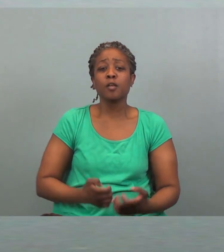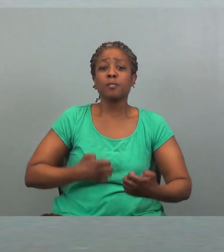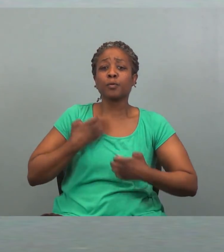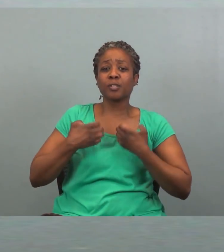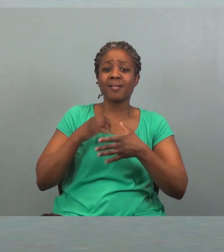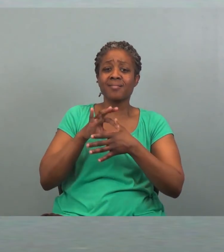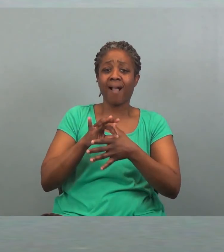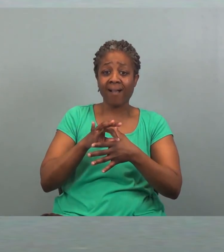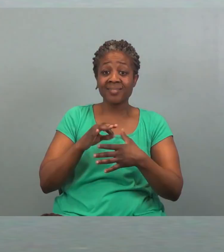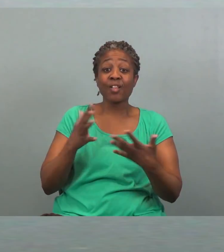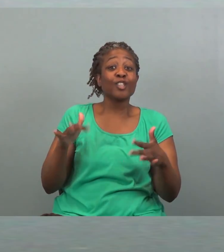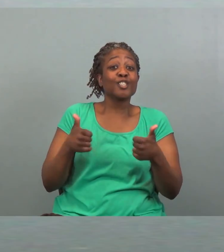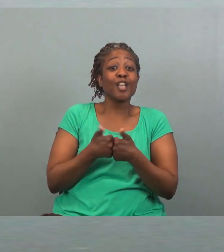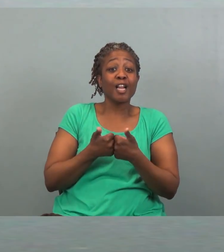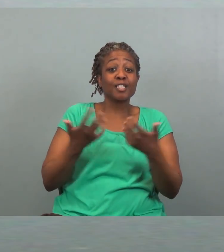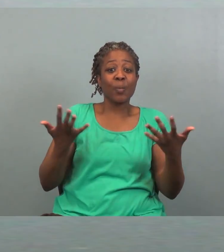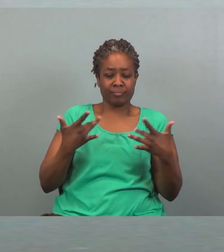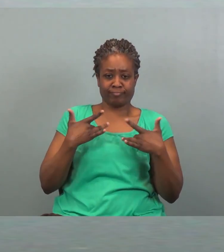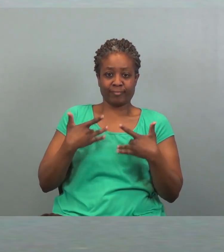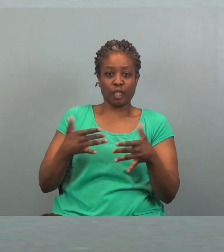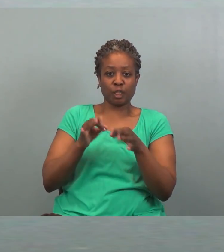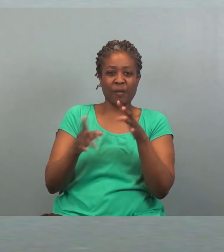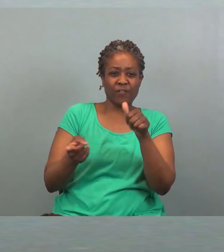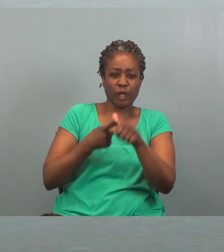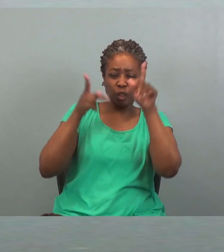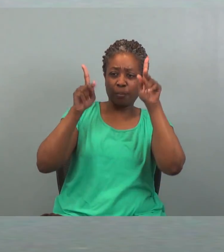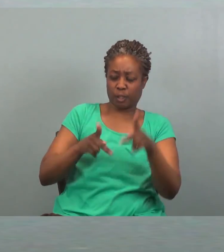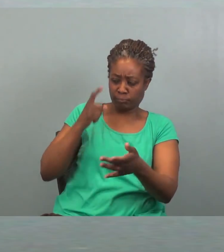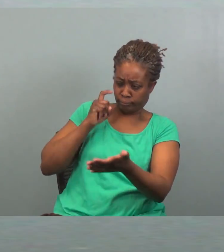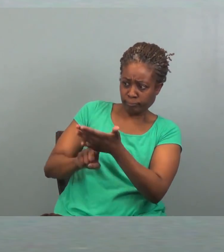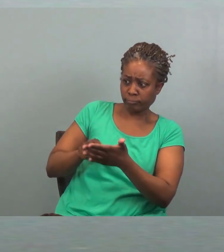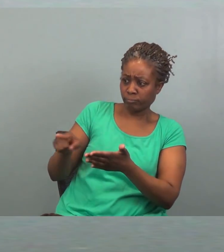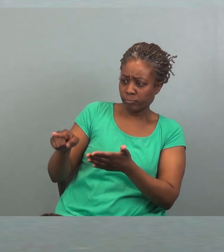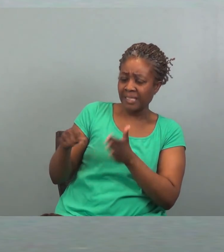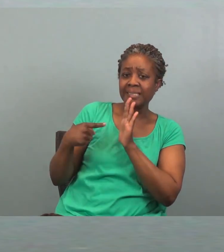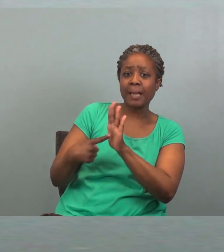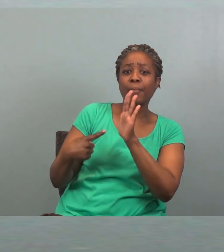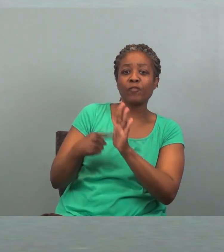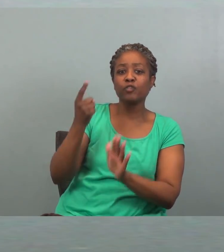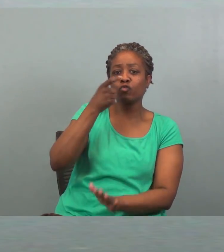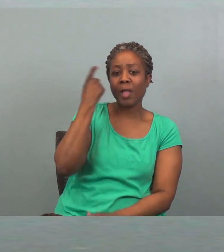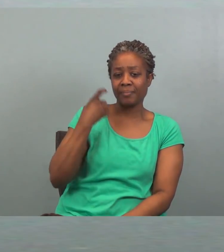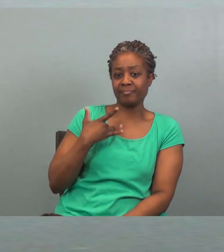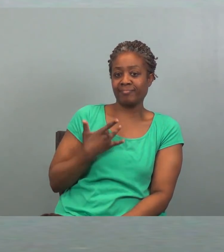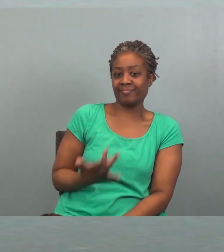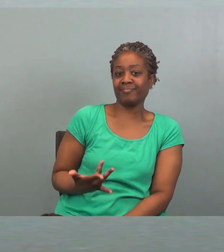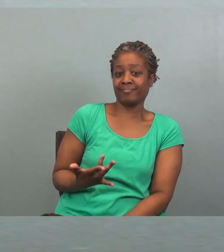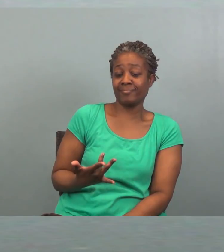Emotional Subject Matter: this is a challenge because interpreters are usually the first ones to perceive symptoms of trauma.